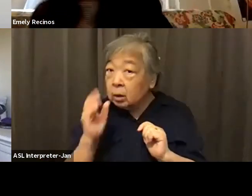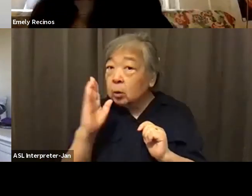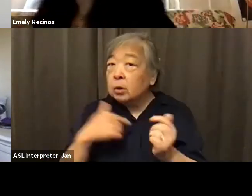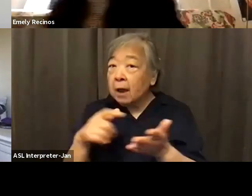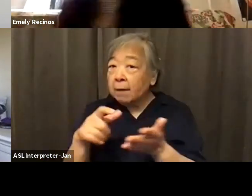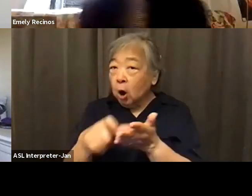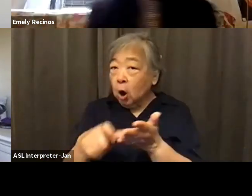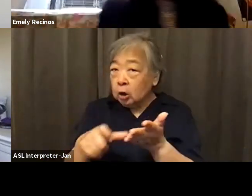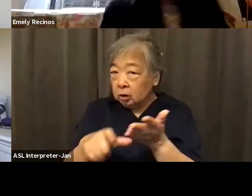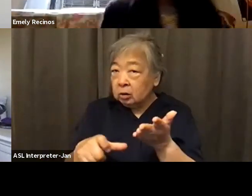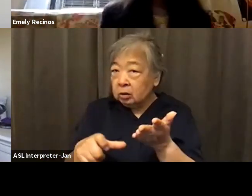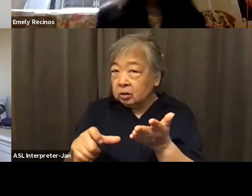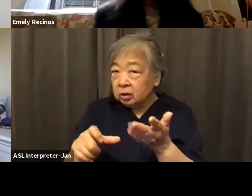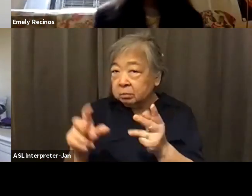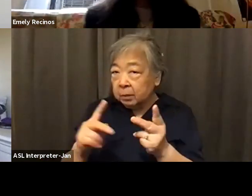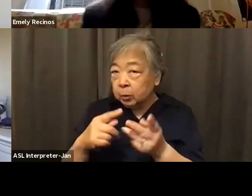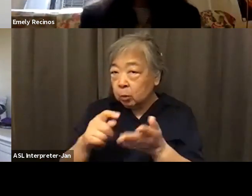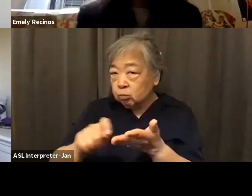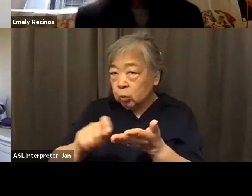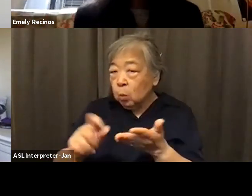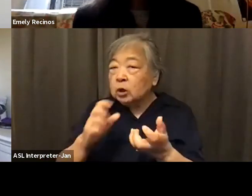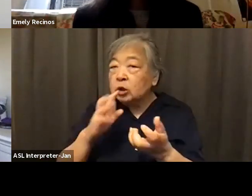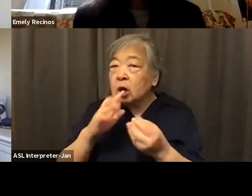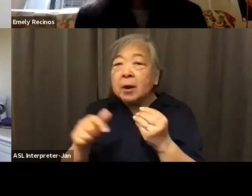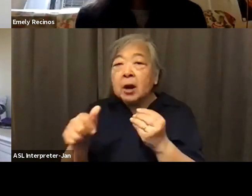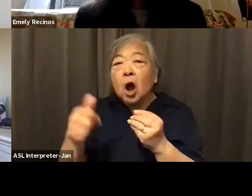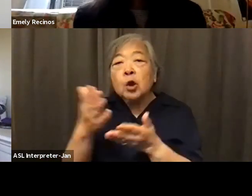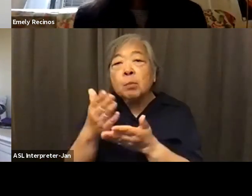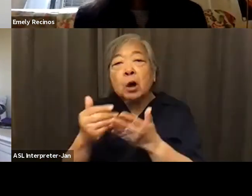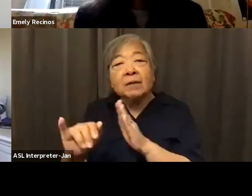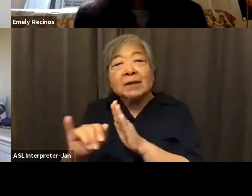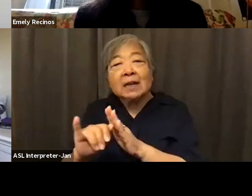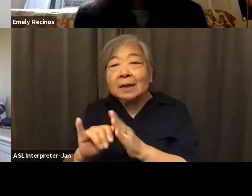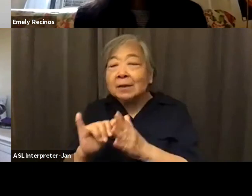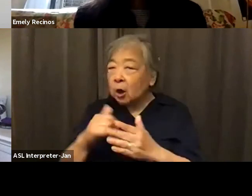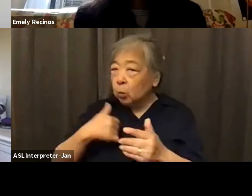to share about other aspects of identity that we didn't really touch on.